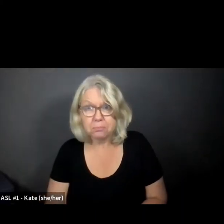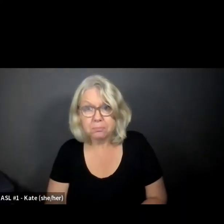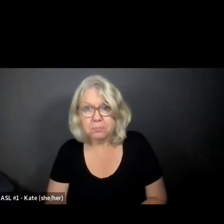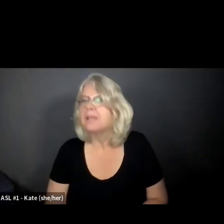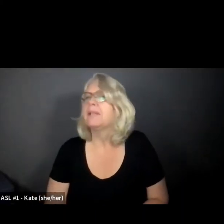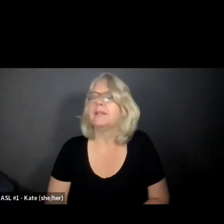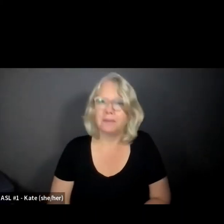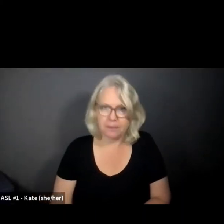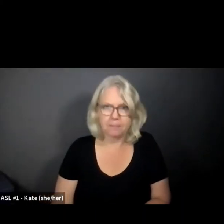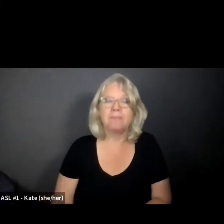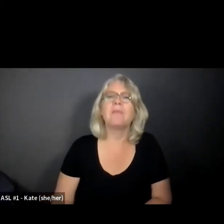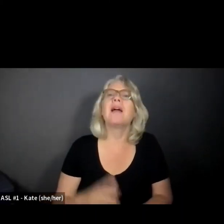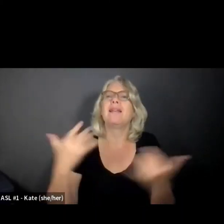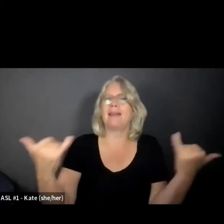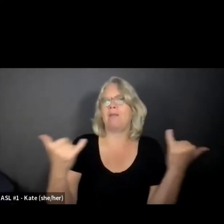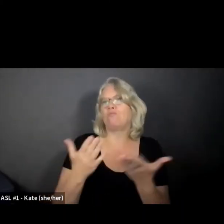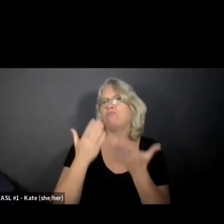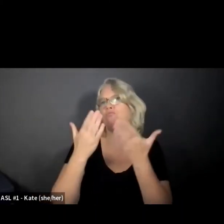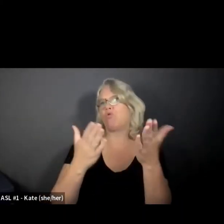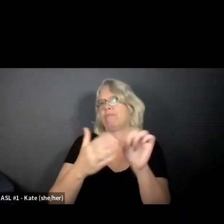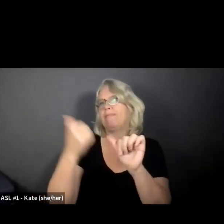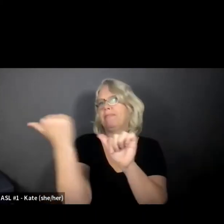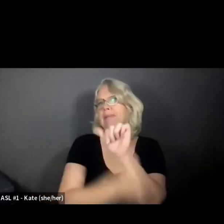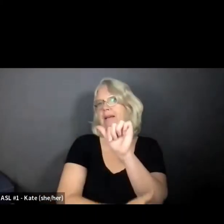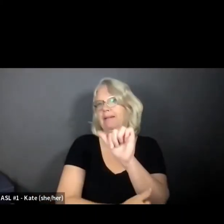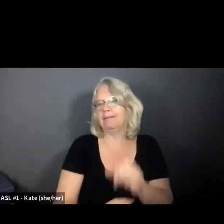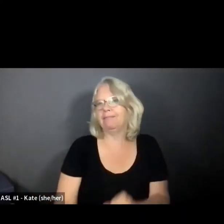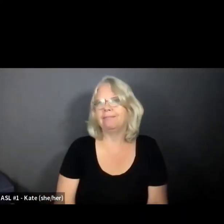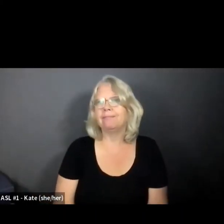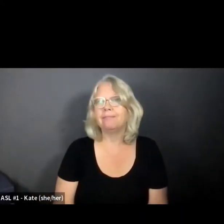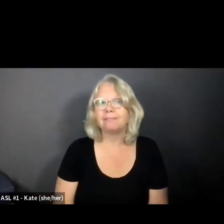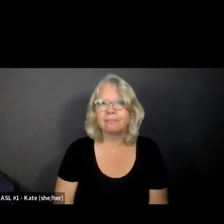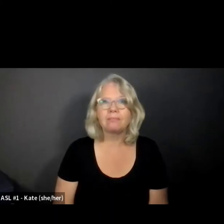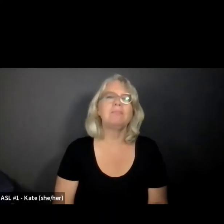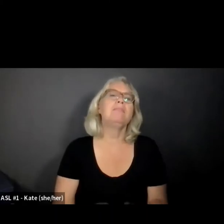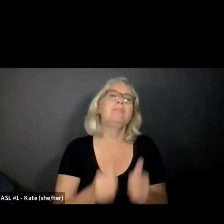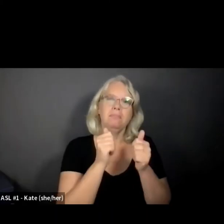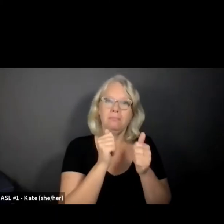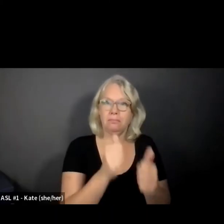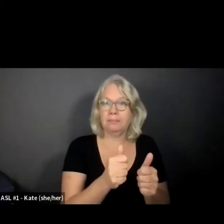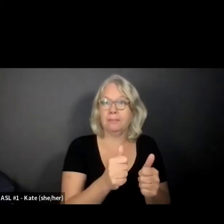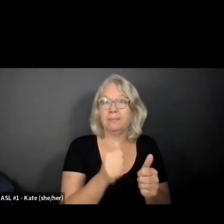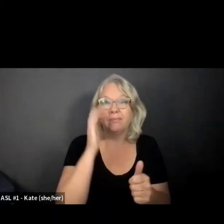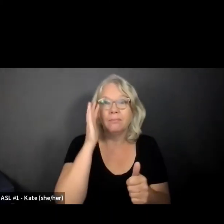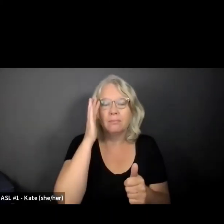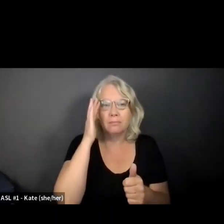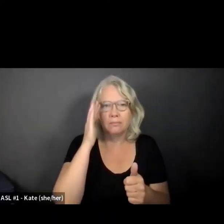Douglas Waxman : THANK YOU. MOTION PASSED. THERE ARE NO PROXIES.